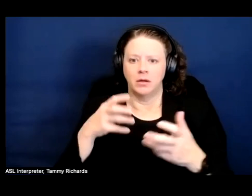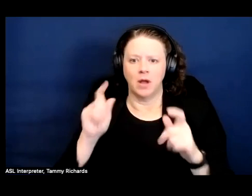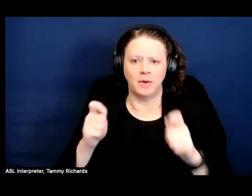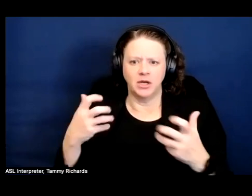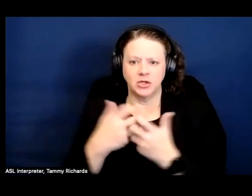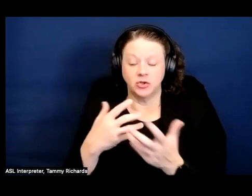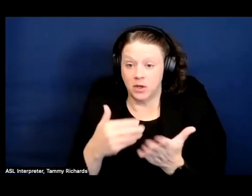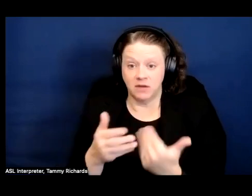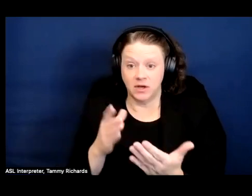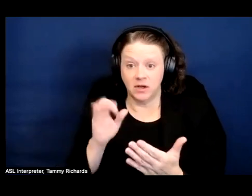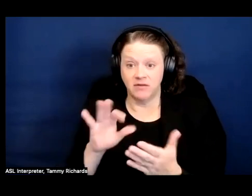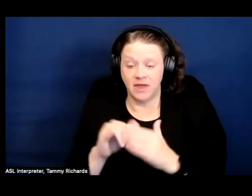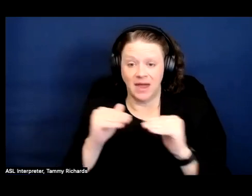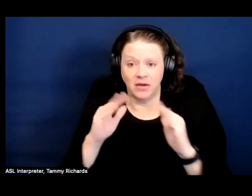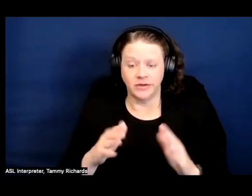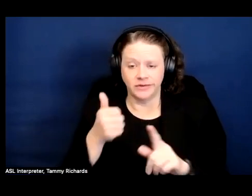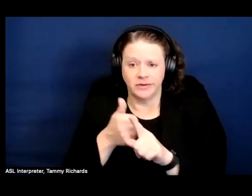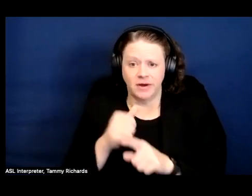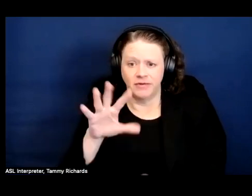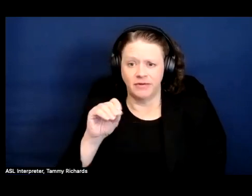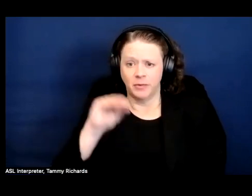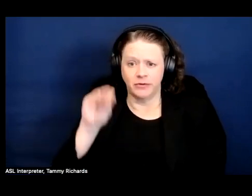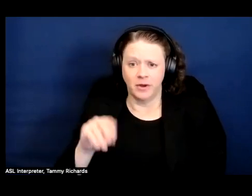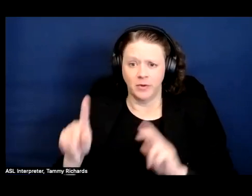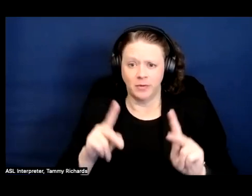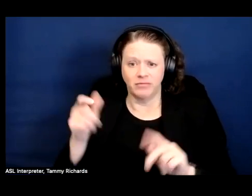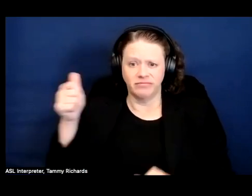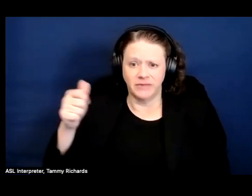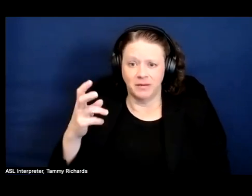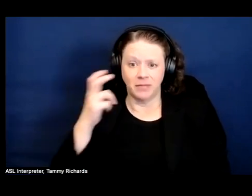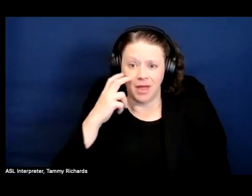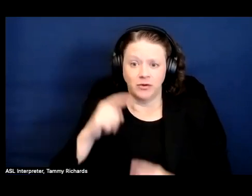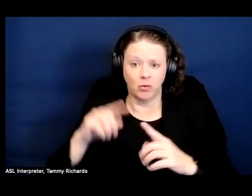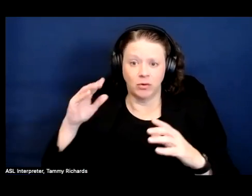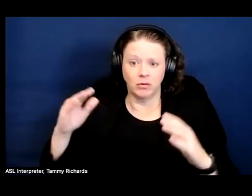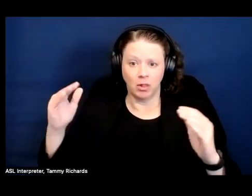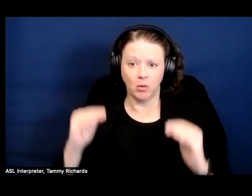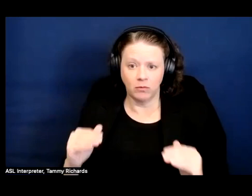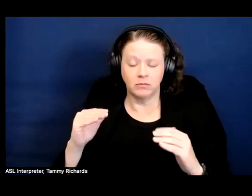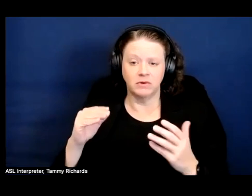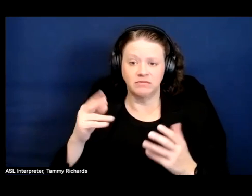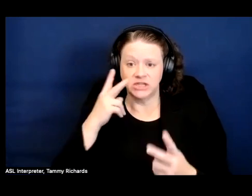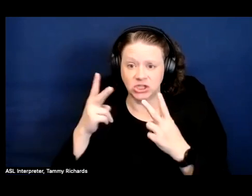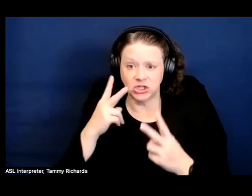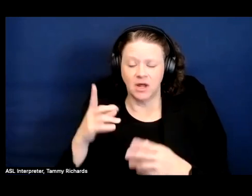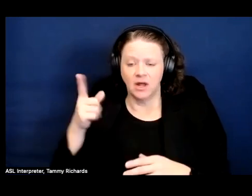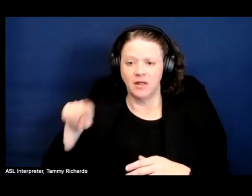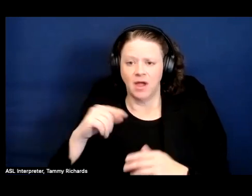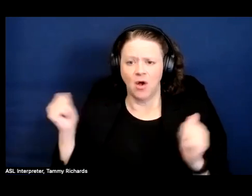to these voucher-holder households and the resulting differential treatment,